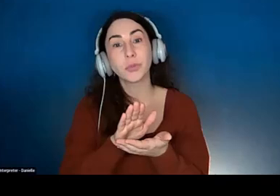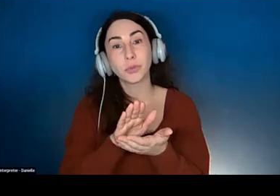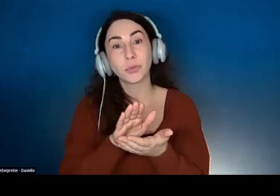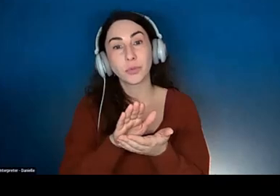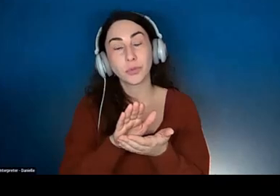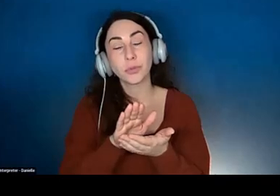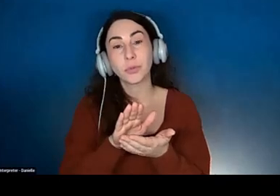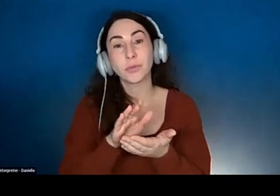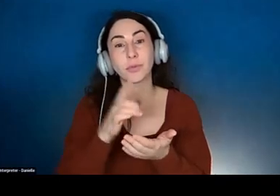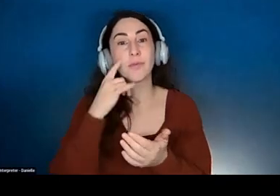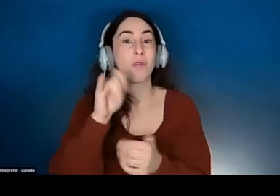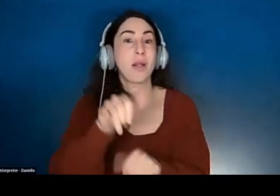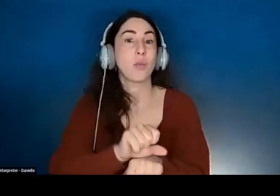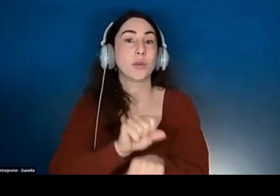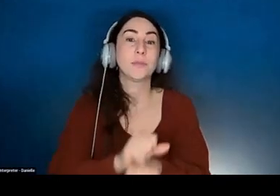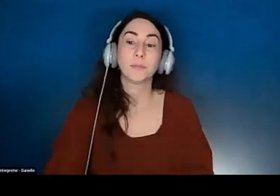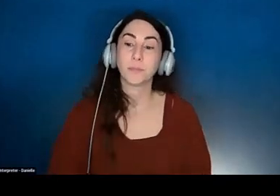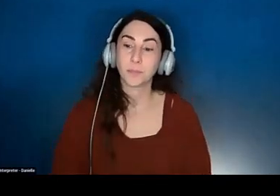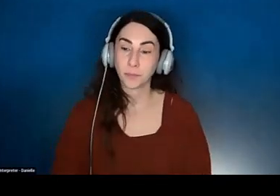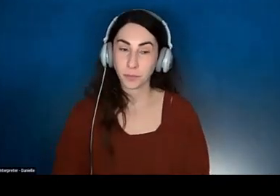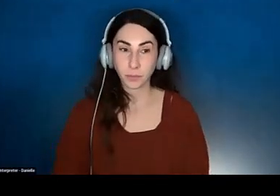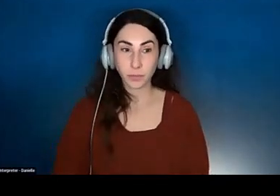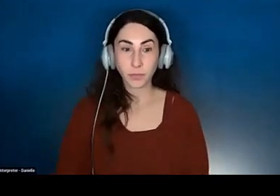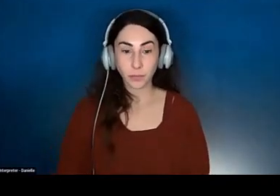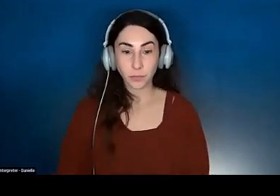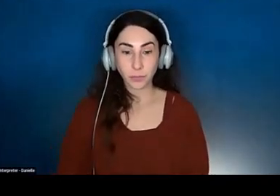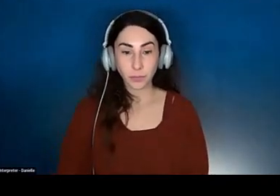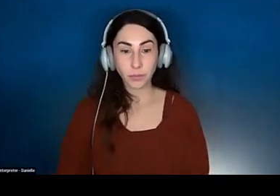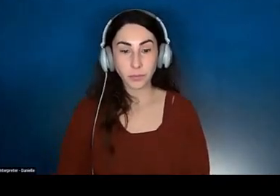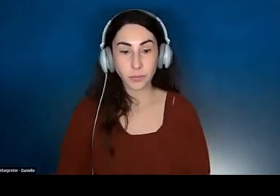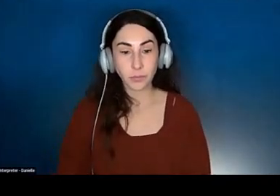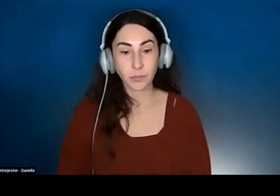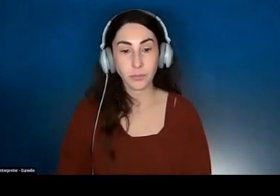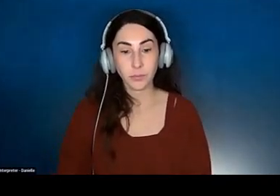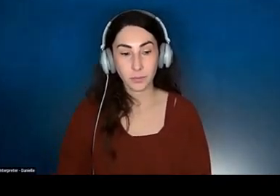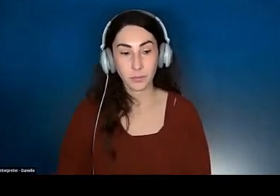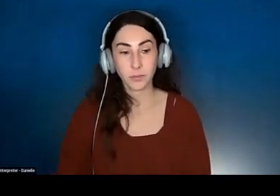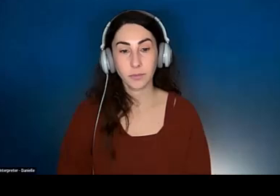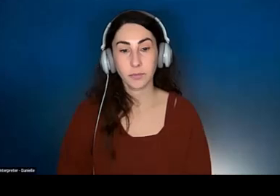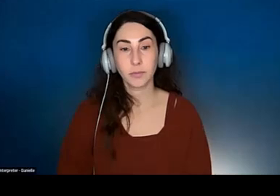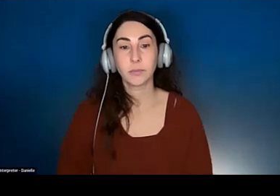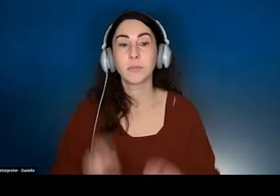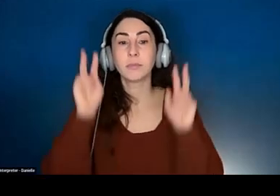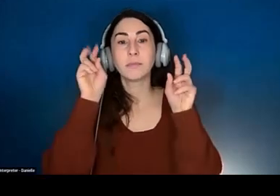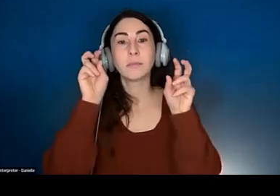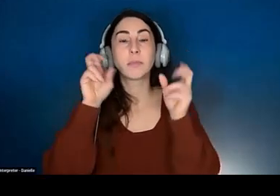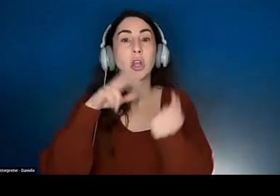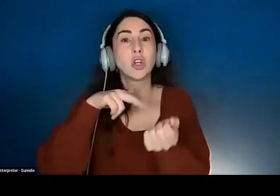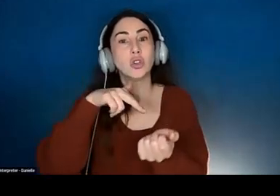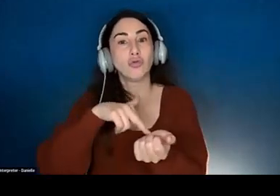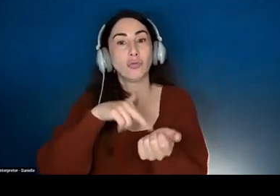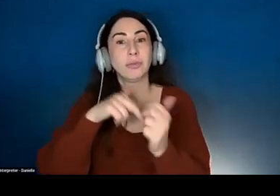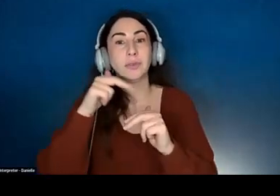We started that, we refer to them as nursing facility case managers, and we started to